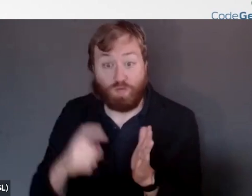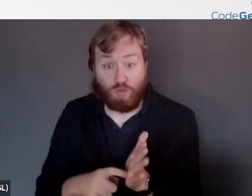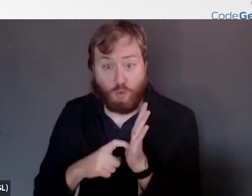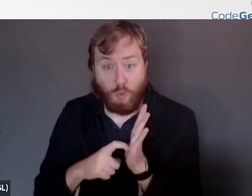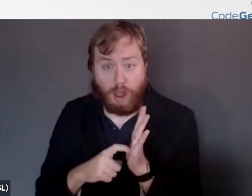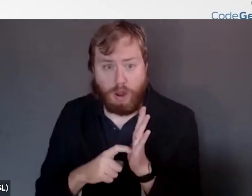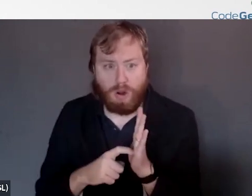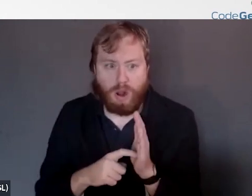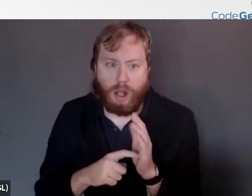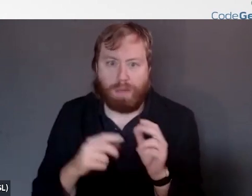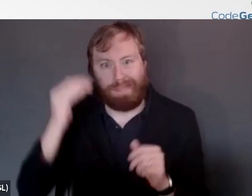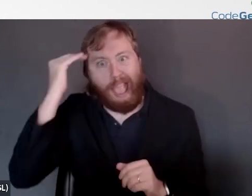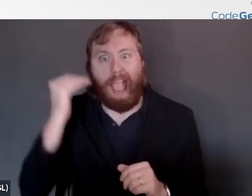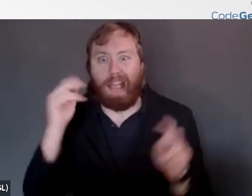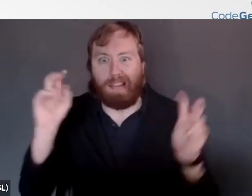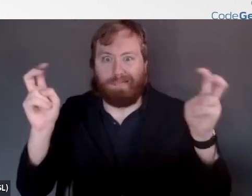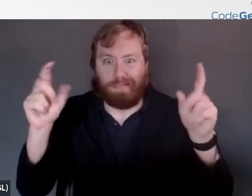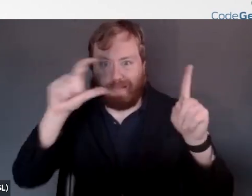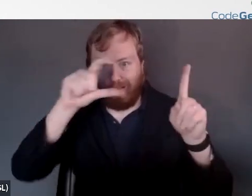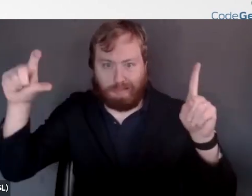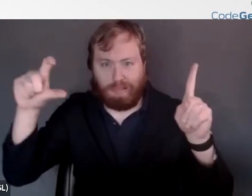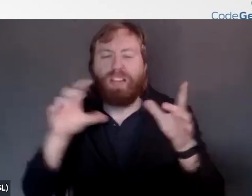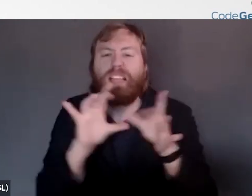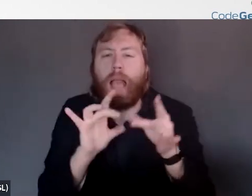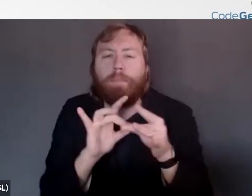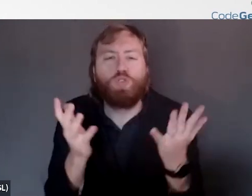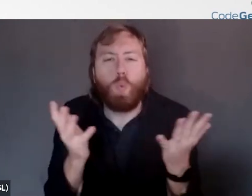The caption would be a description of what the table is